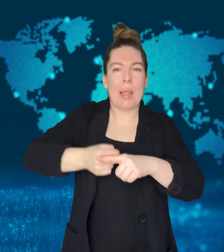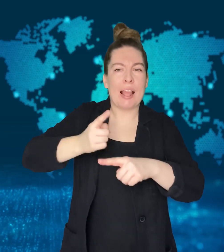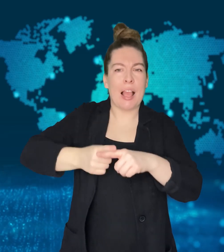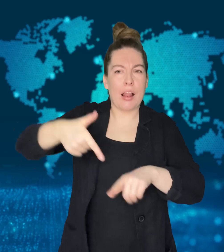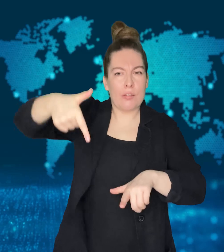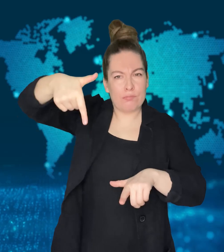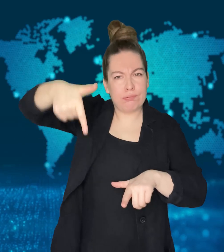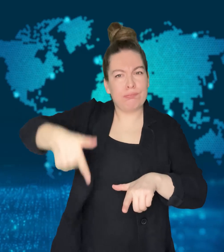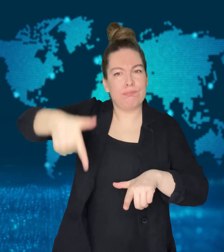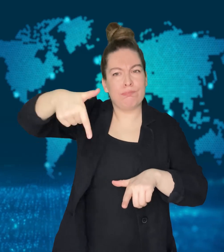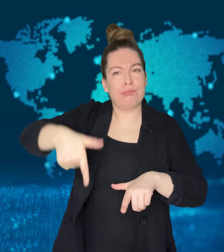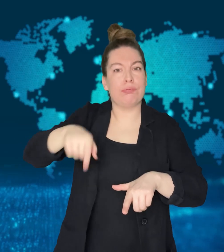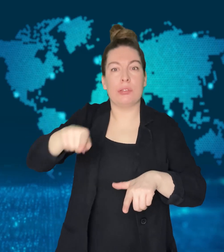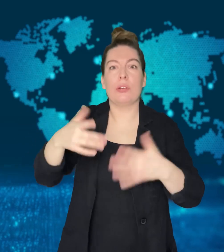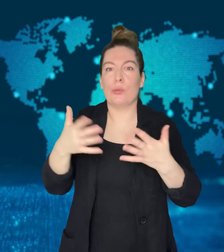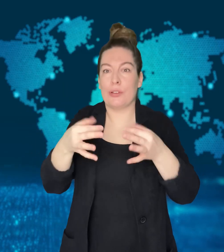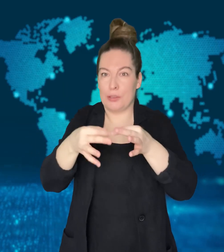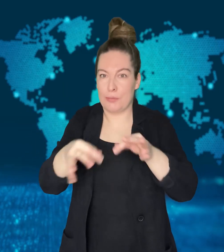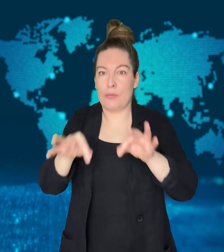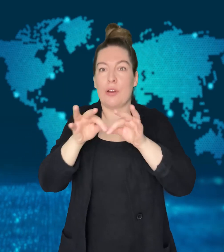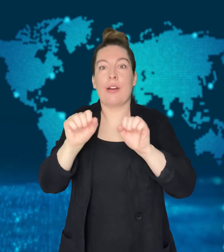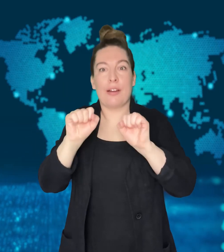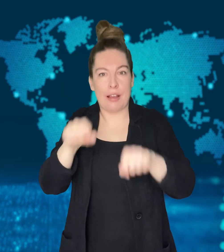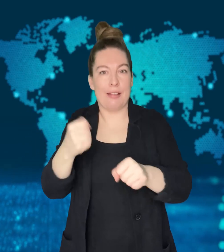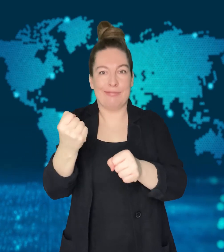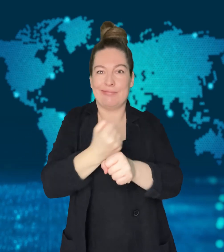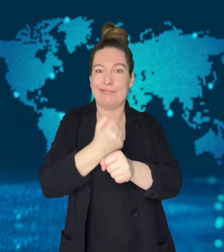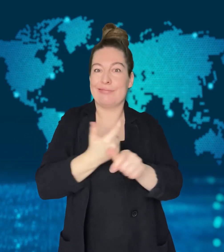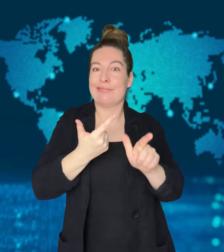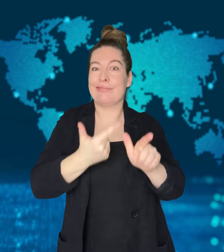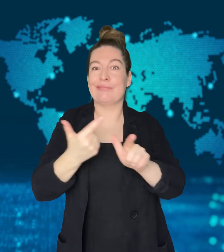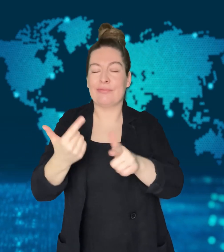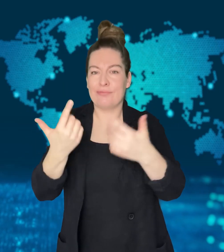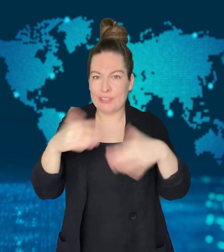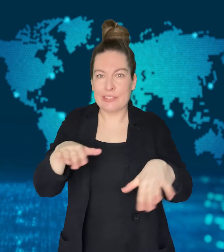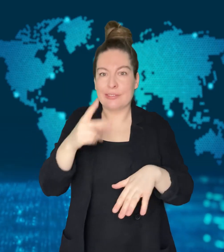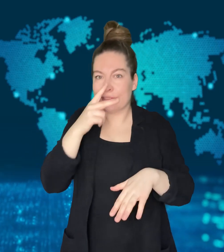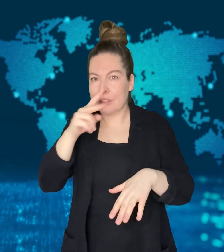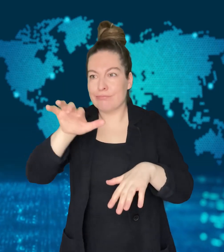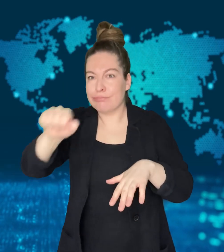and 39 iron leaves were found.